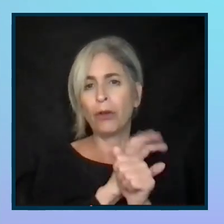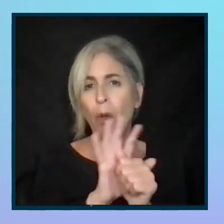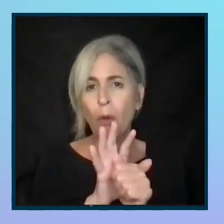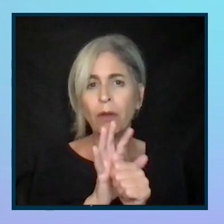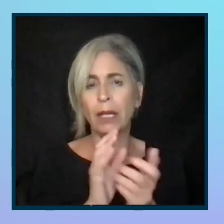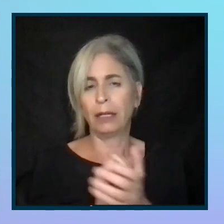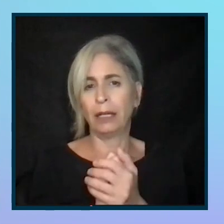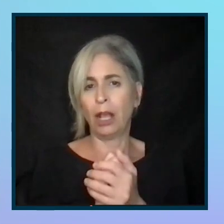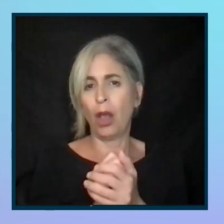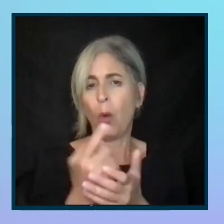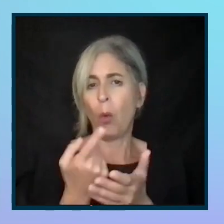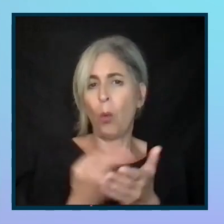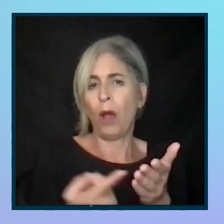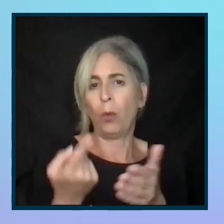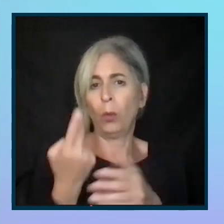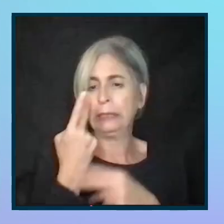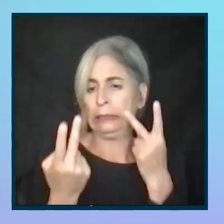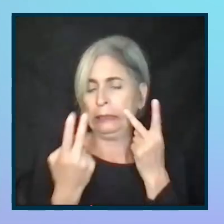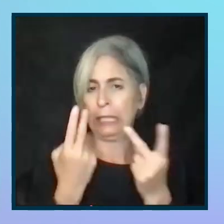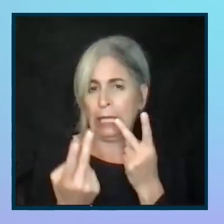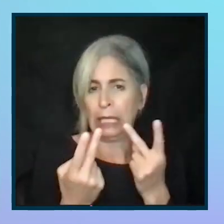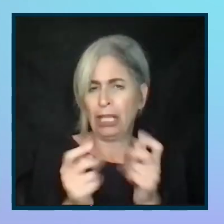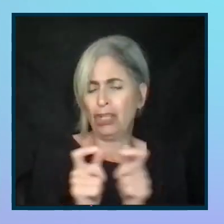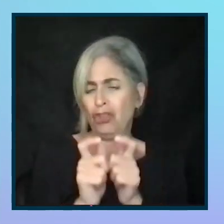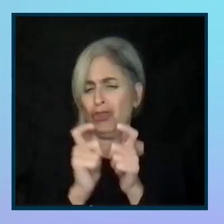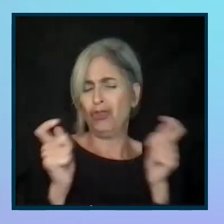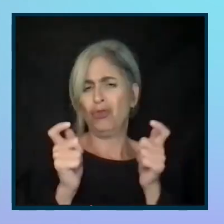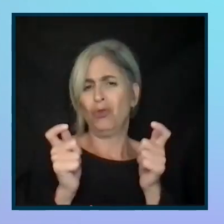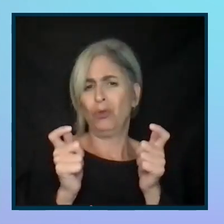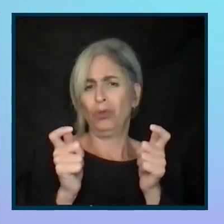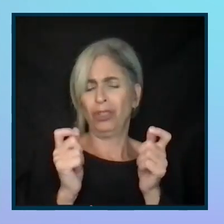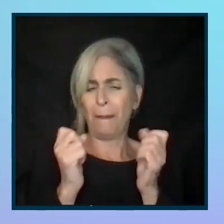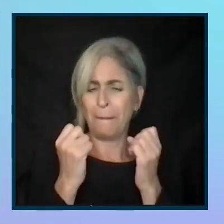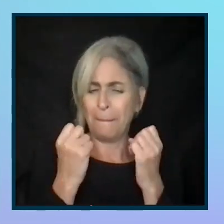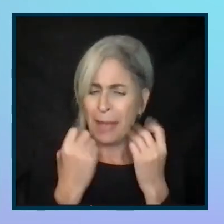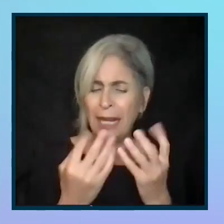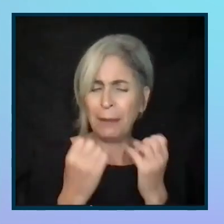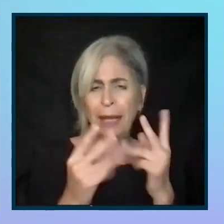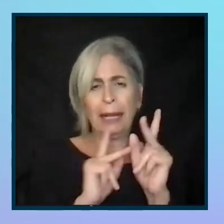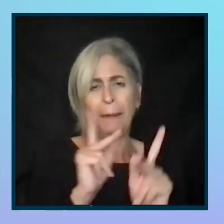And what we're seeing is that there is an enormous amount of people that have been affected long term